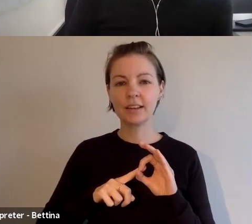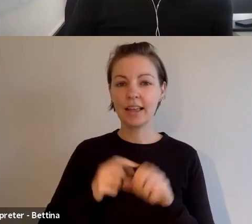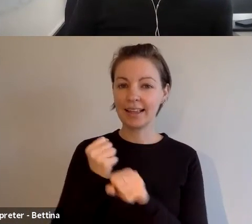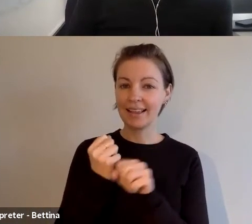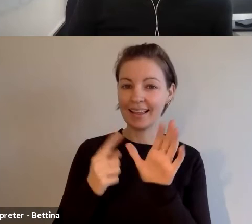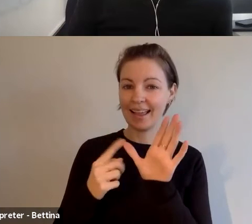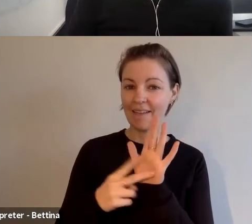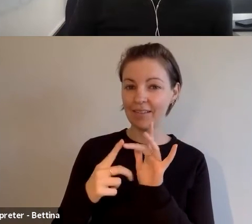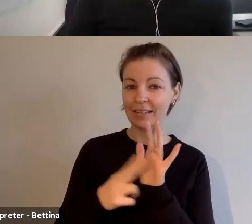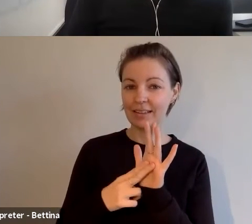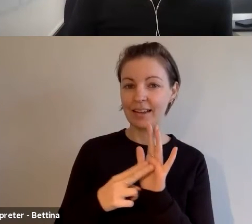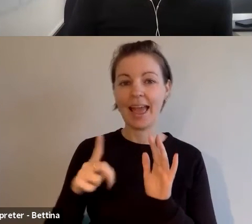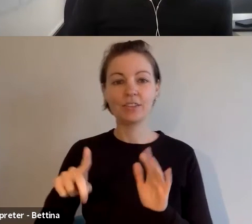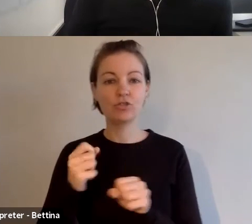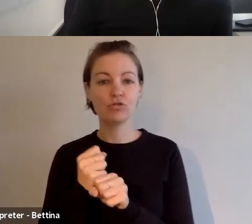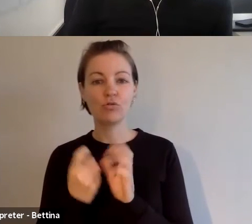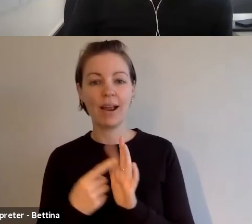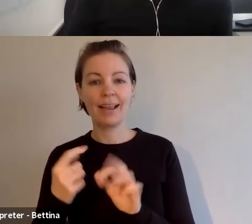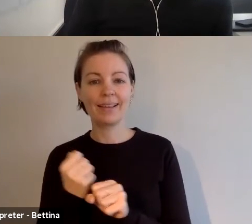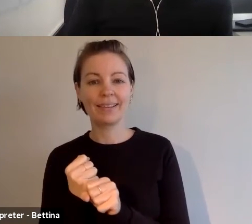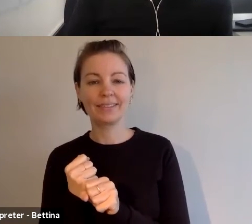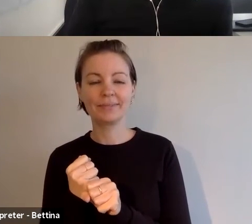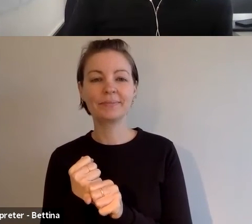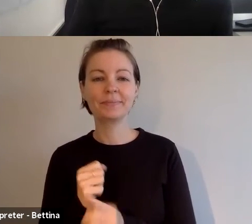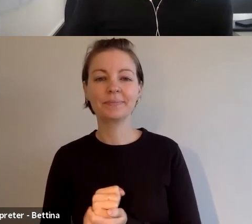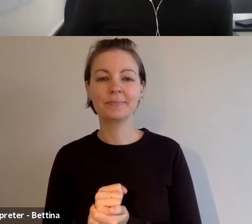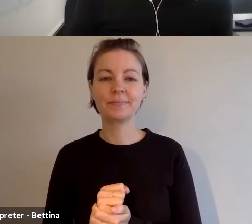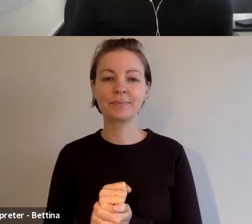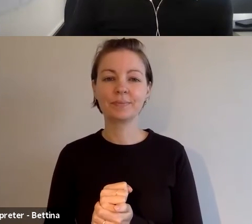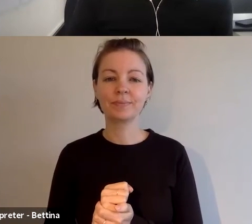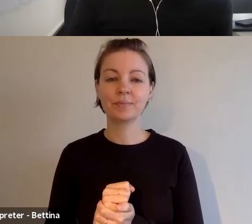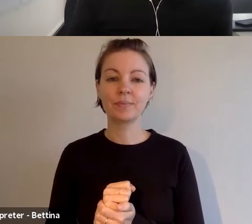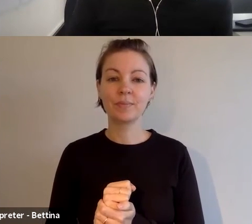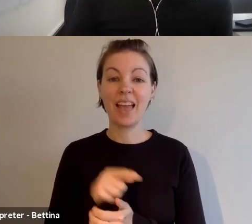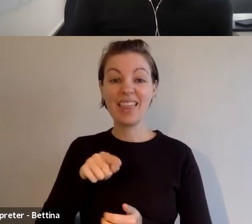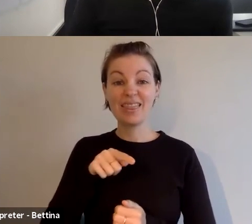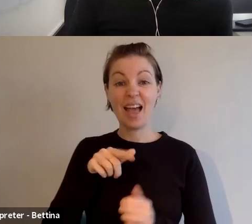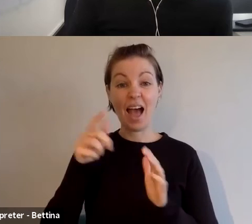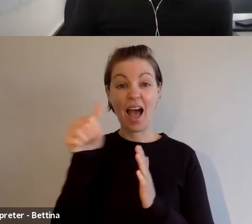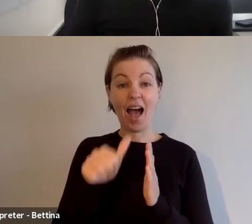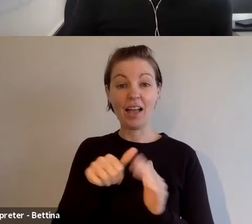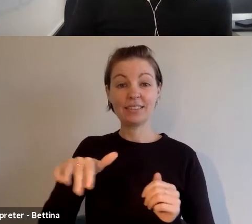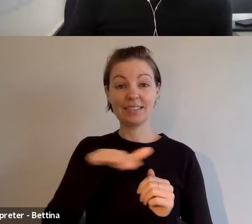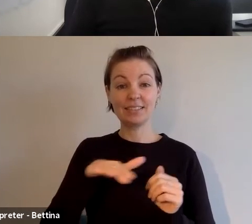both answer this. How have changes in the sector impacted your findings is the question.